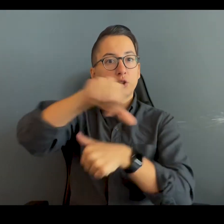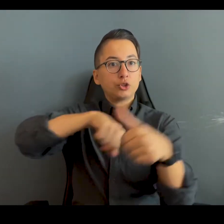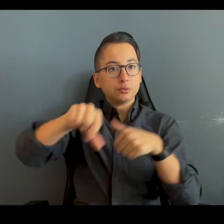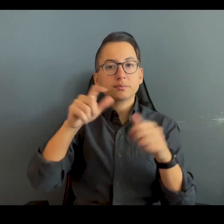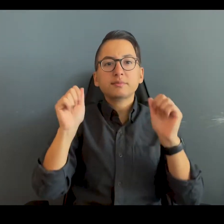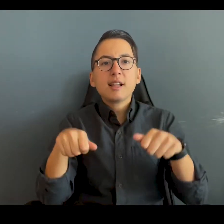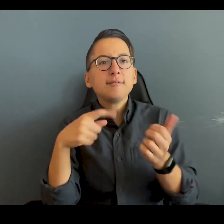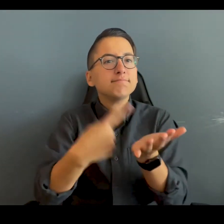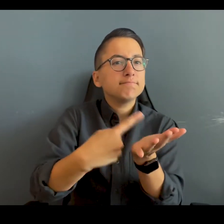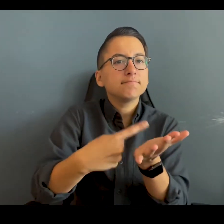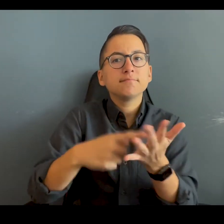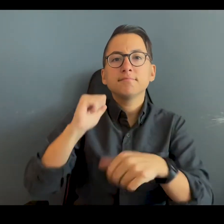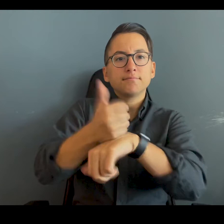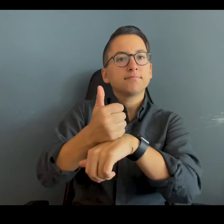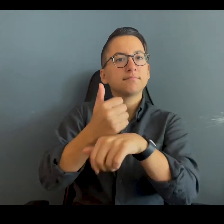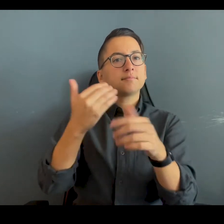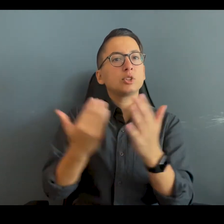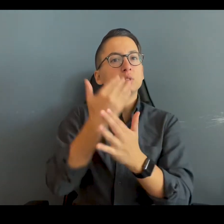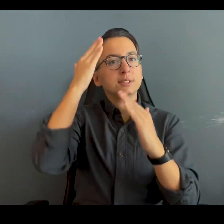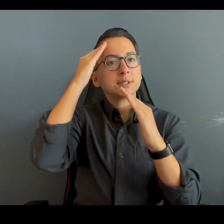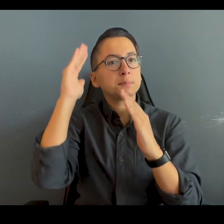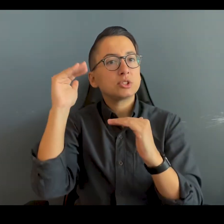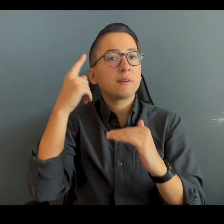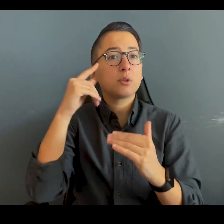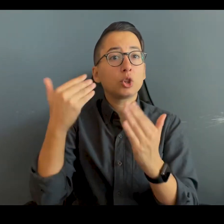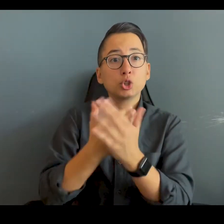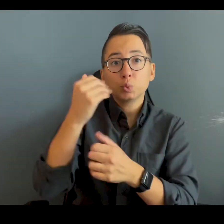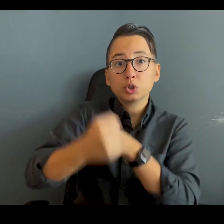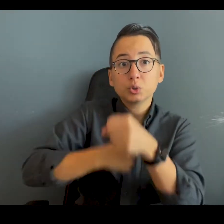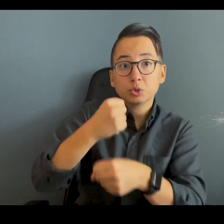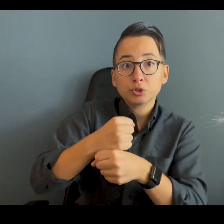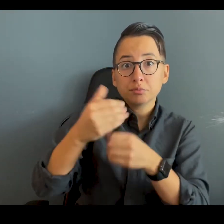Talk about how your classroom can set expectations for the new school year,